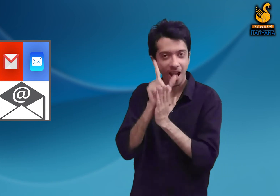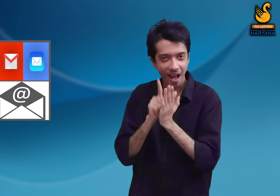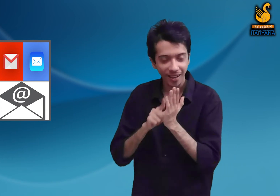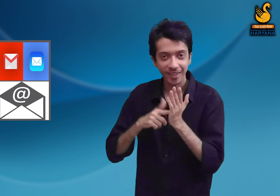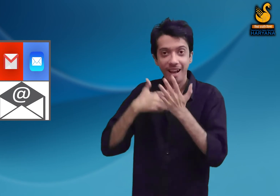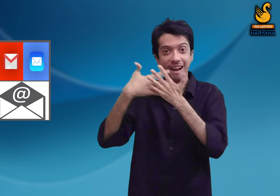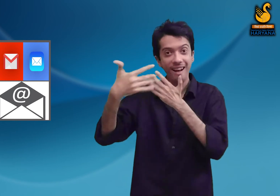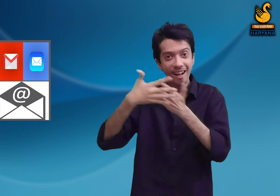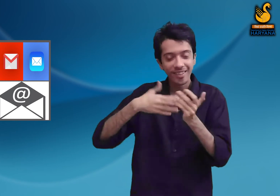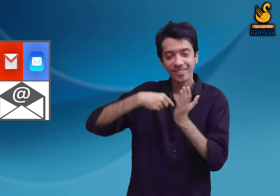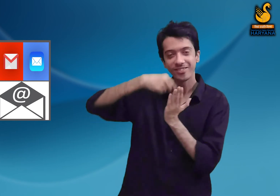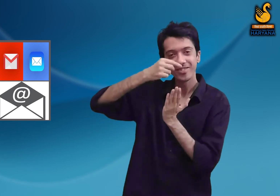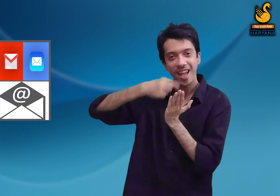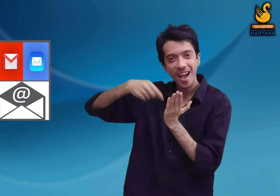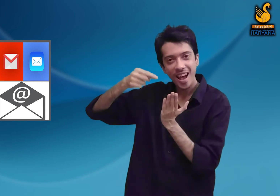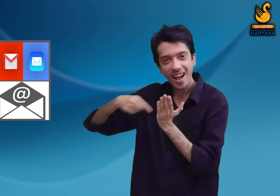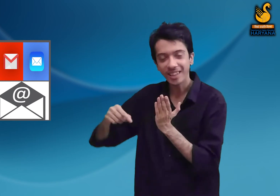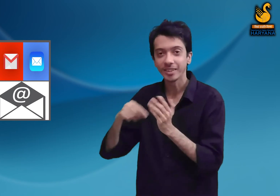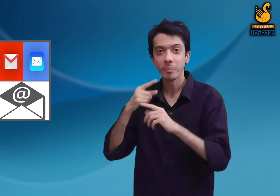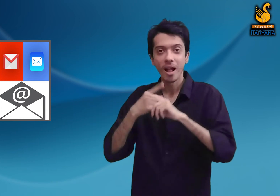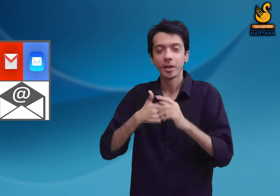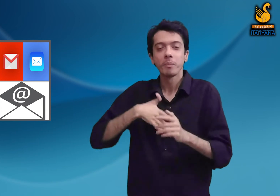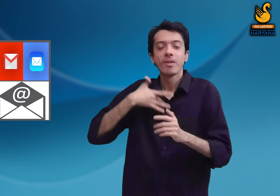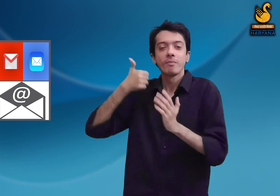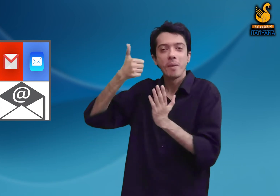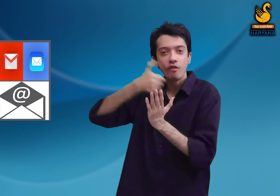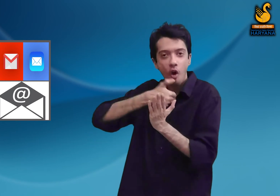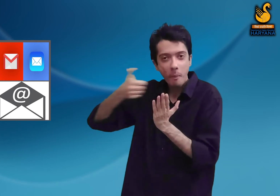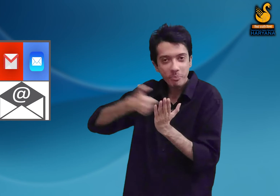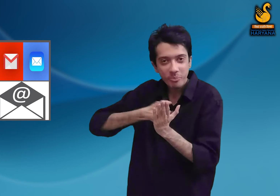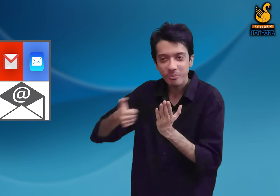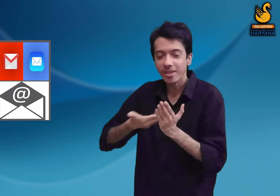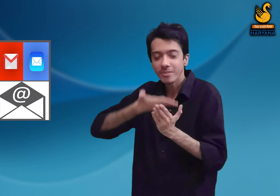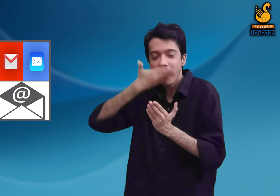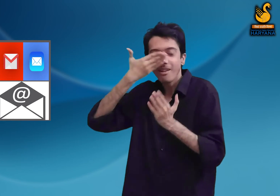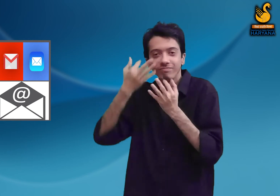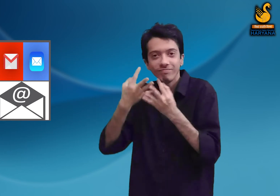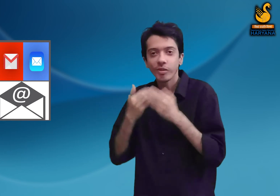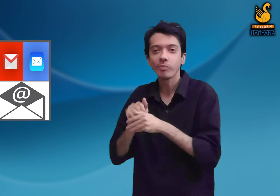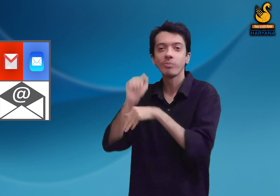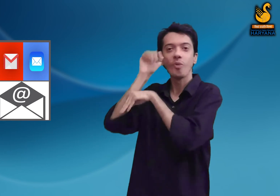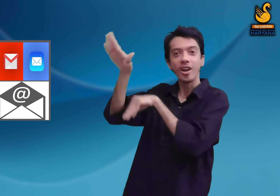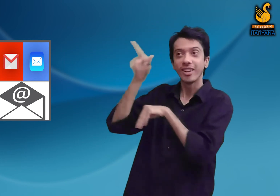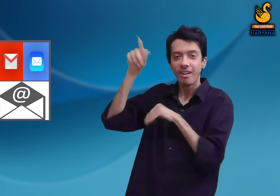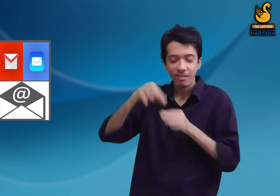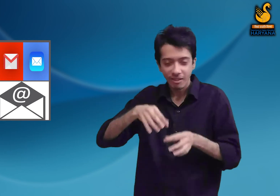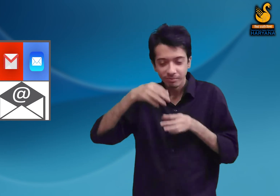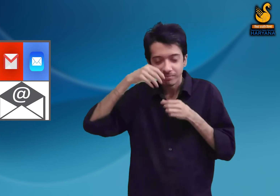We write letters with our own hand and we spray perfume on it to add some fragrance and then we send it.